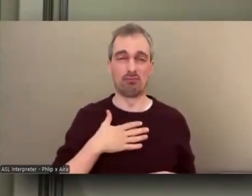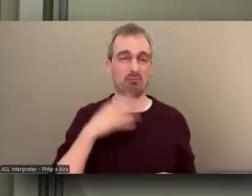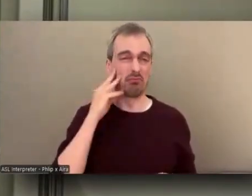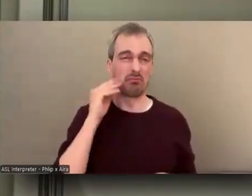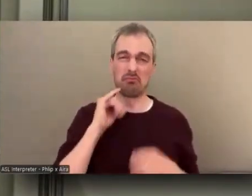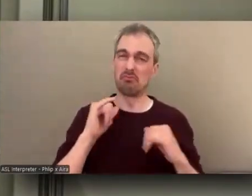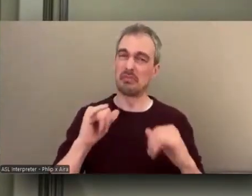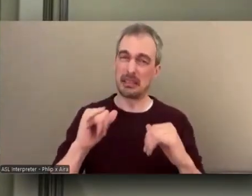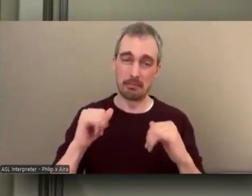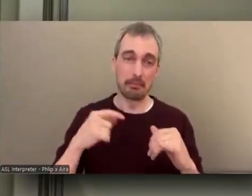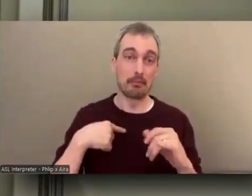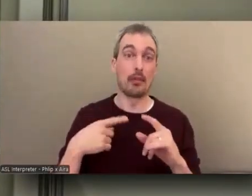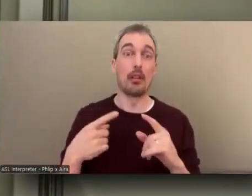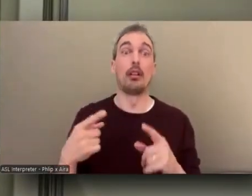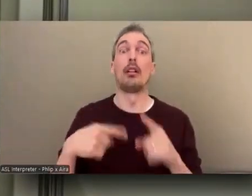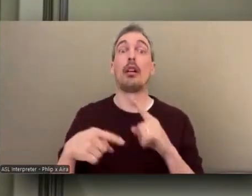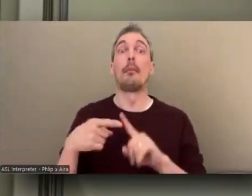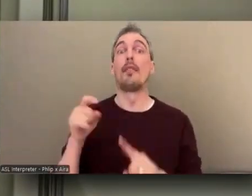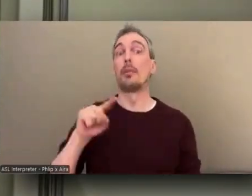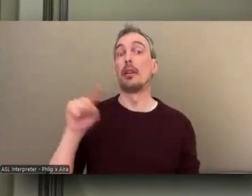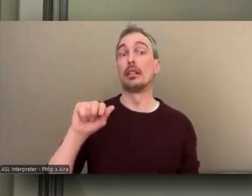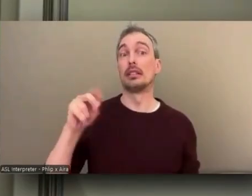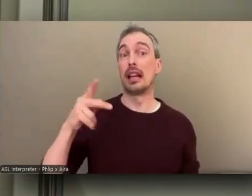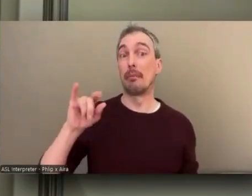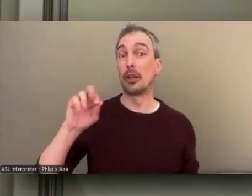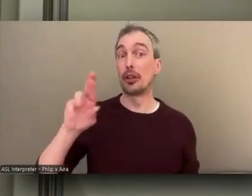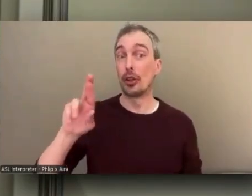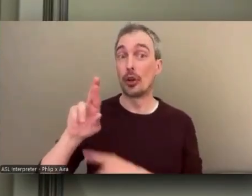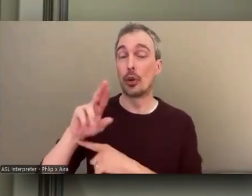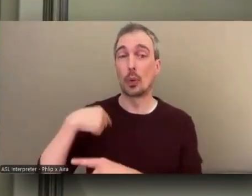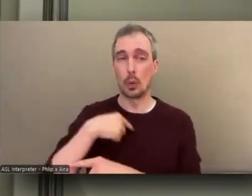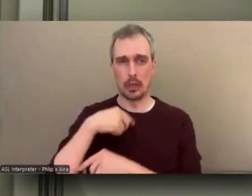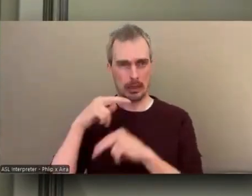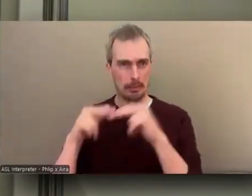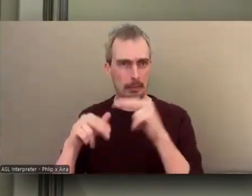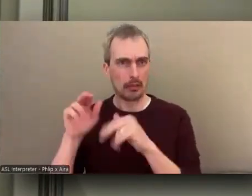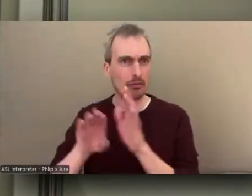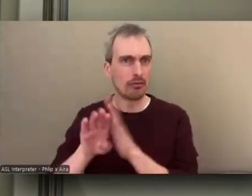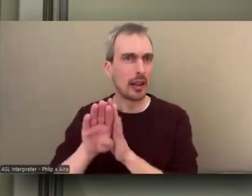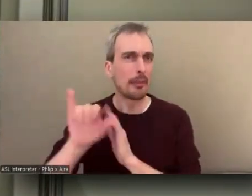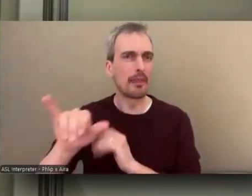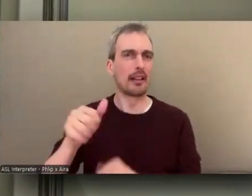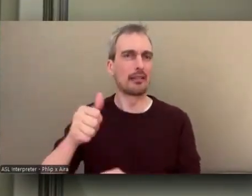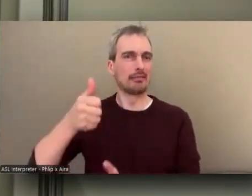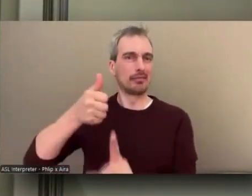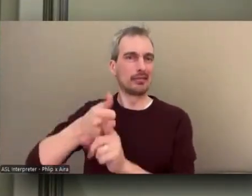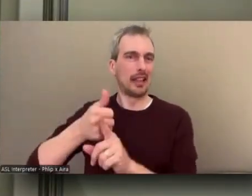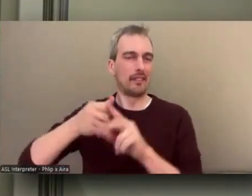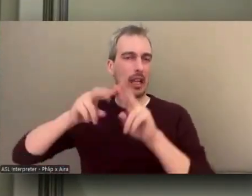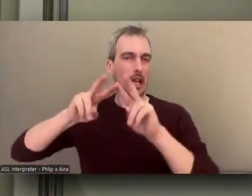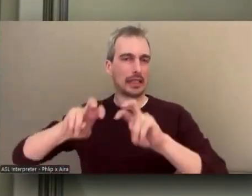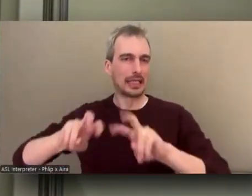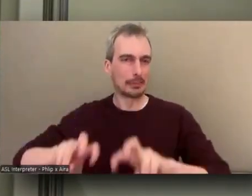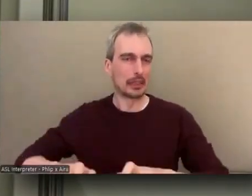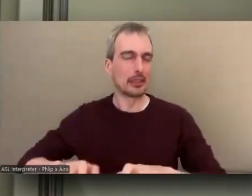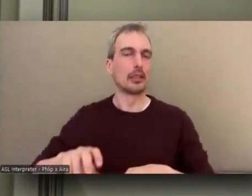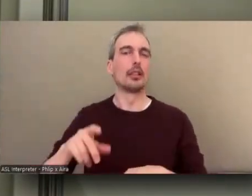building that sort of self-assessment. I was saying to Dylan before the talk that one of the things that I